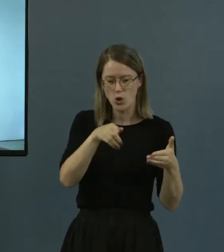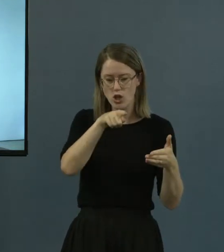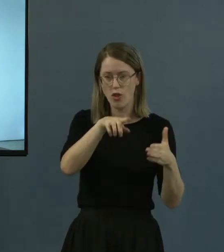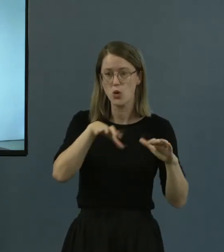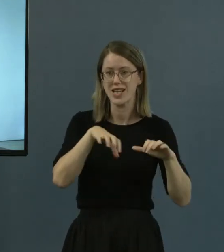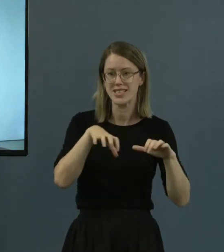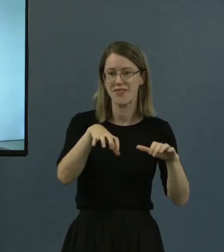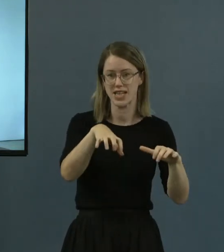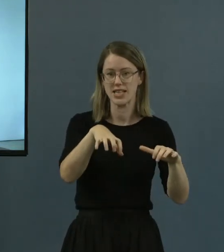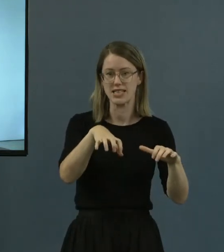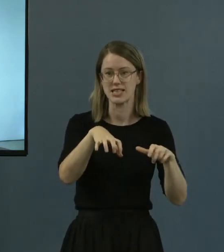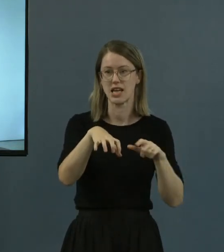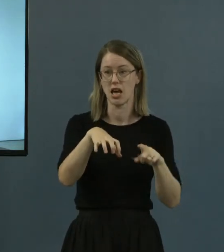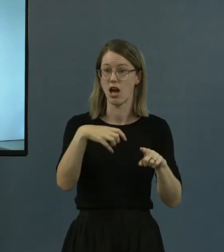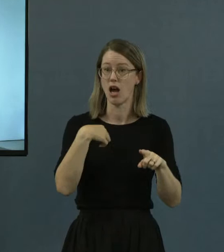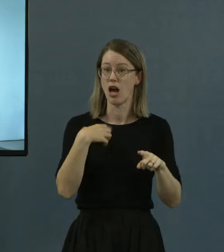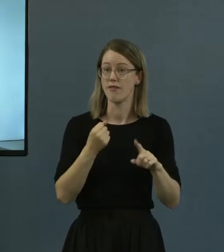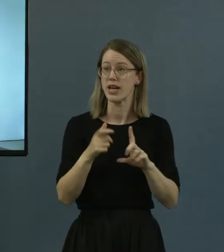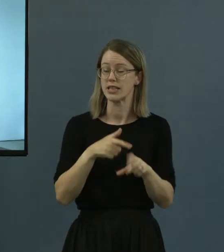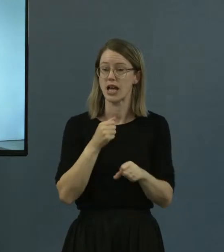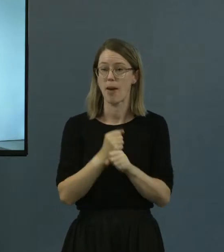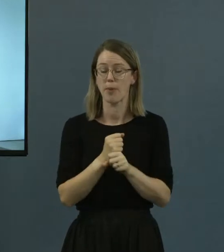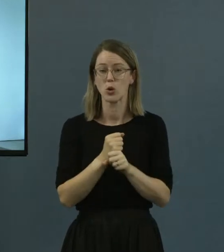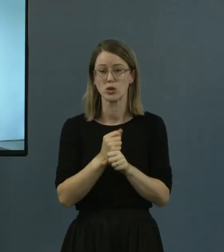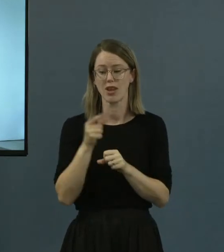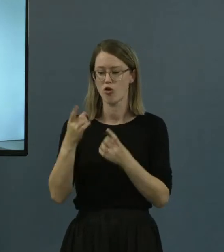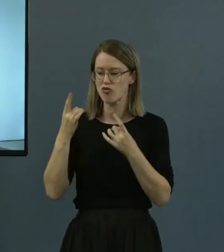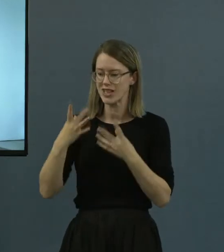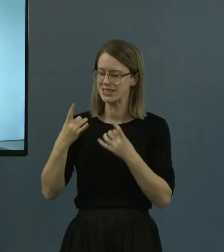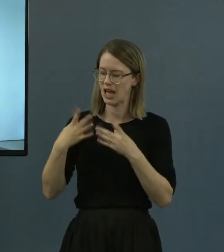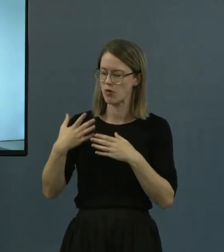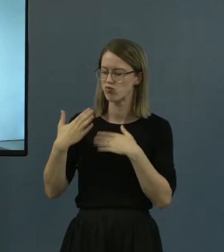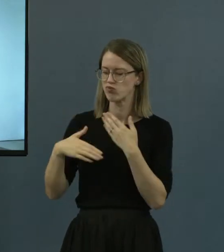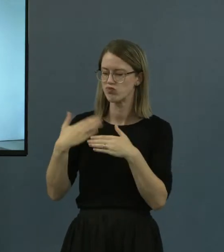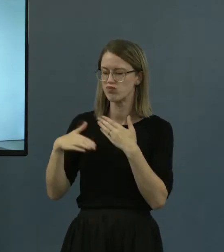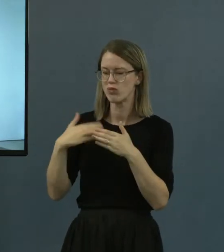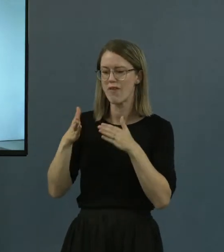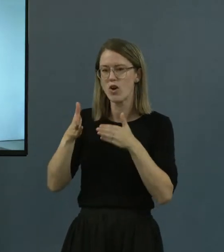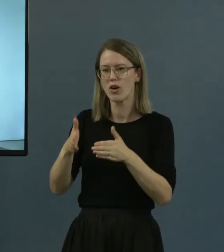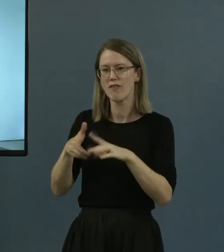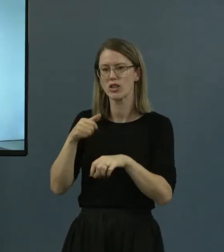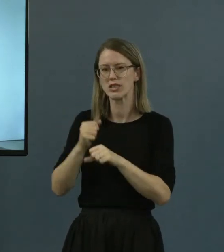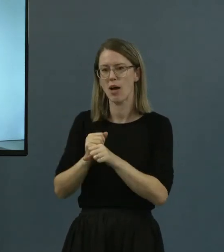and I certainly have some examples of where they've